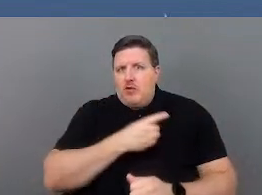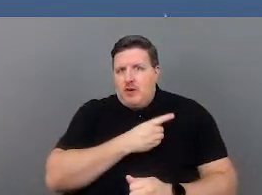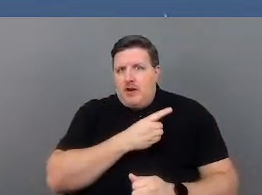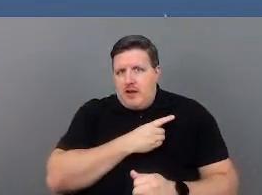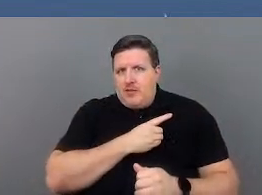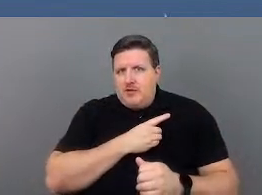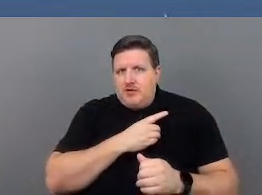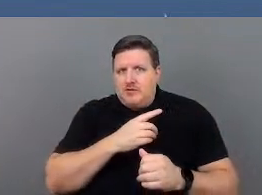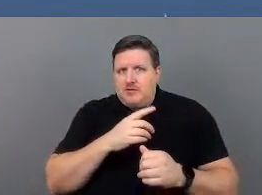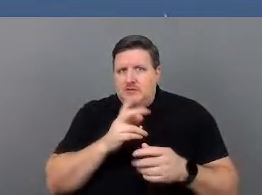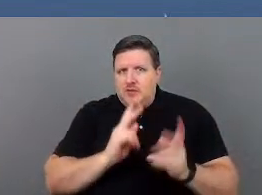WHEN ADDRESSING COMMUNITY SAFETY, BUT I HAVE SOME IDEAS